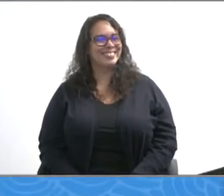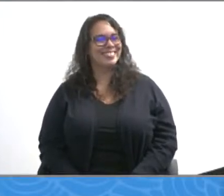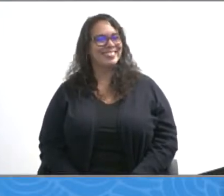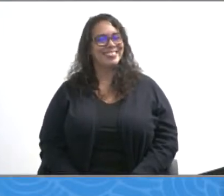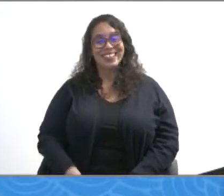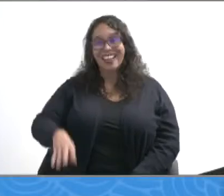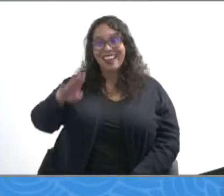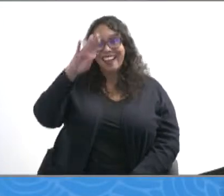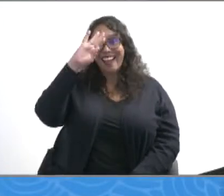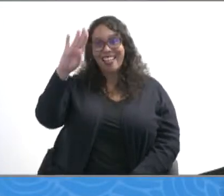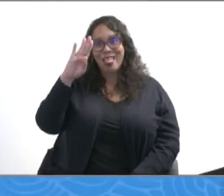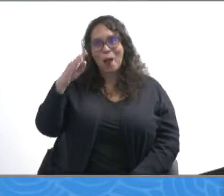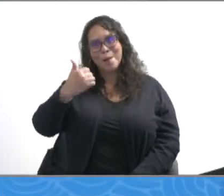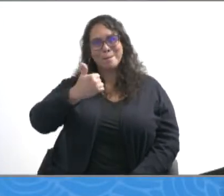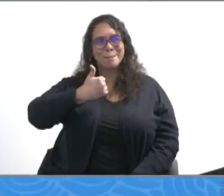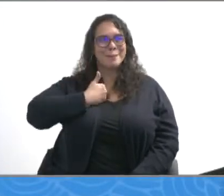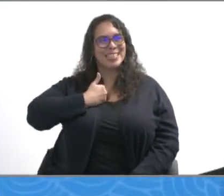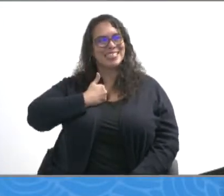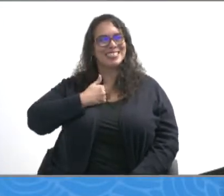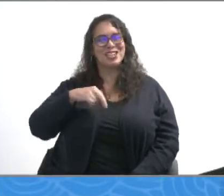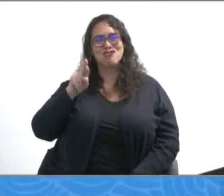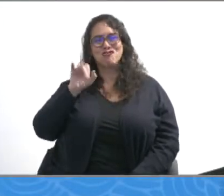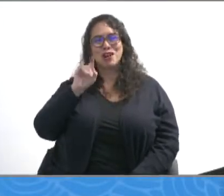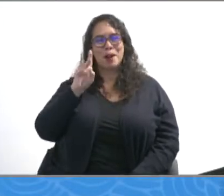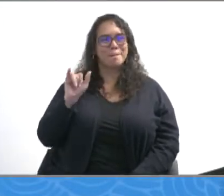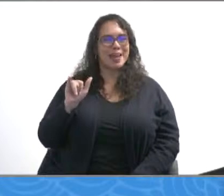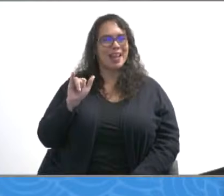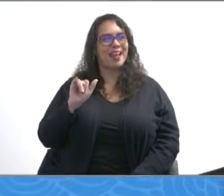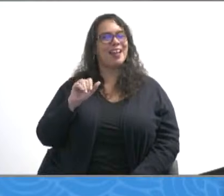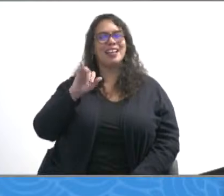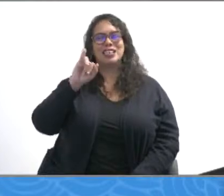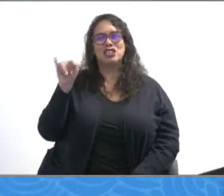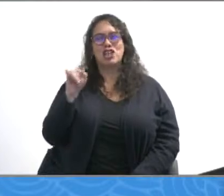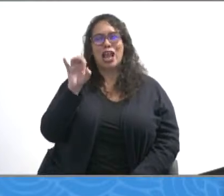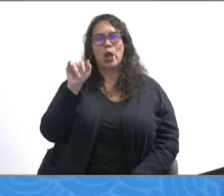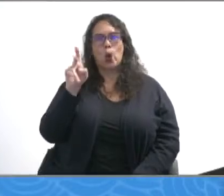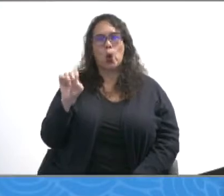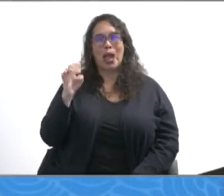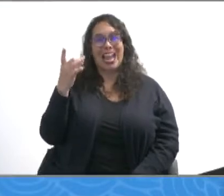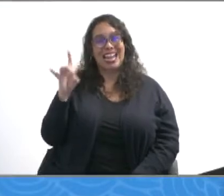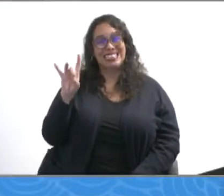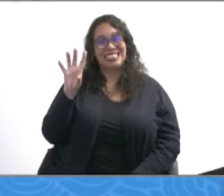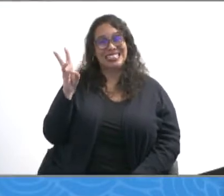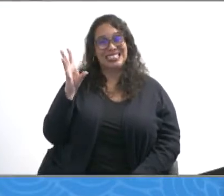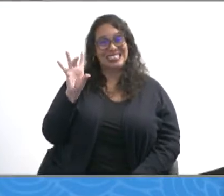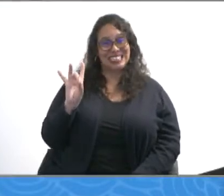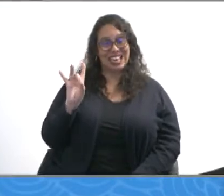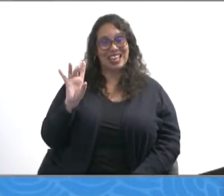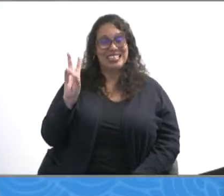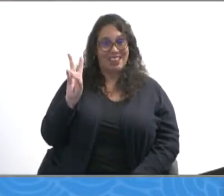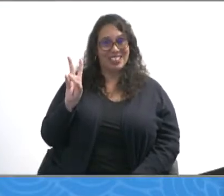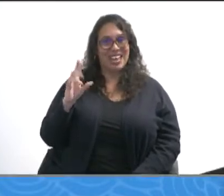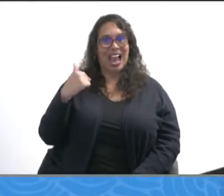Hello, it's me, Rebecca J. Cole. In 1867, I became the second female